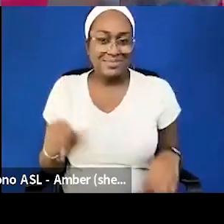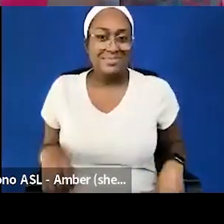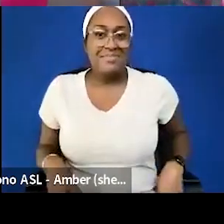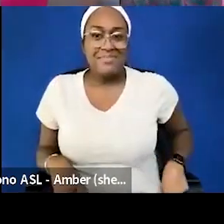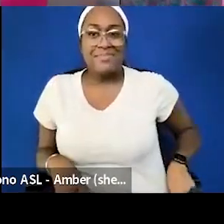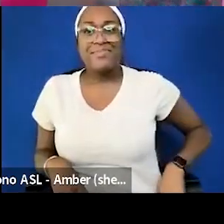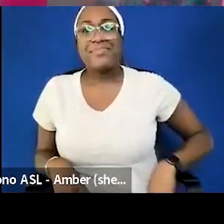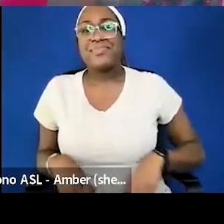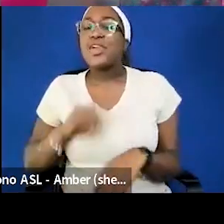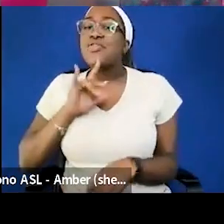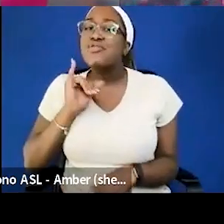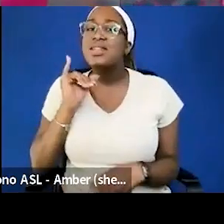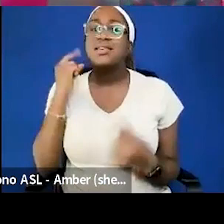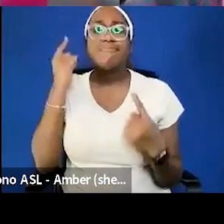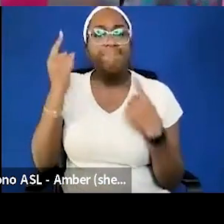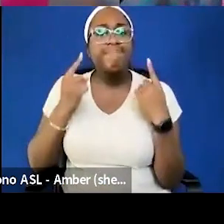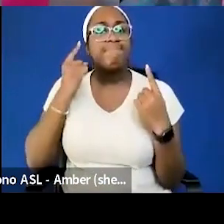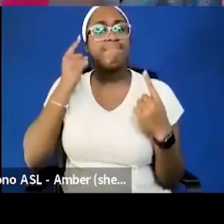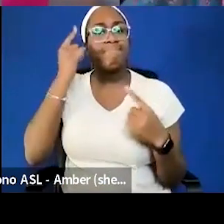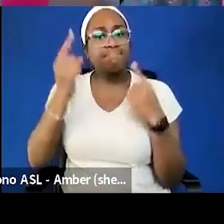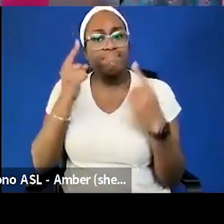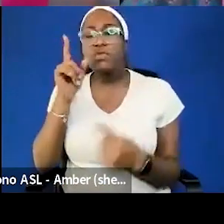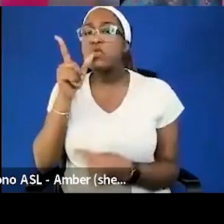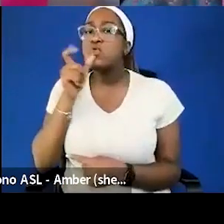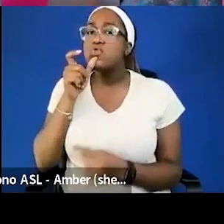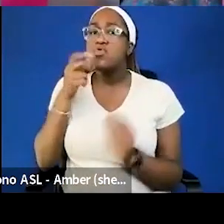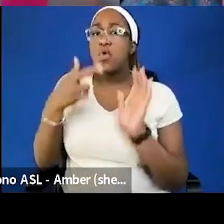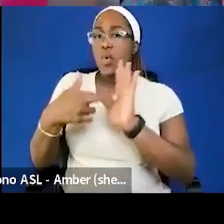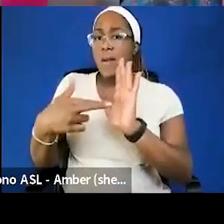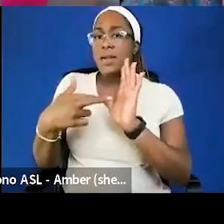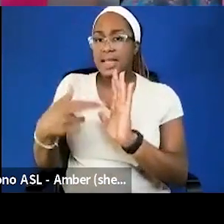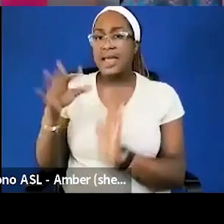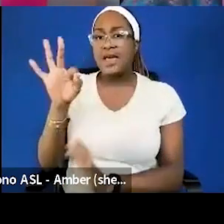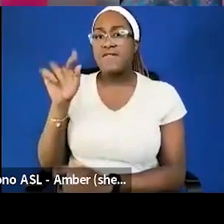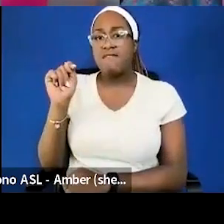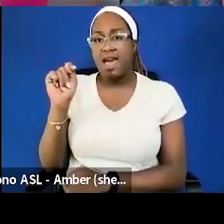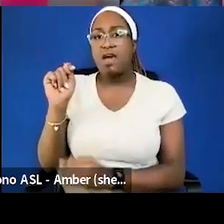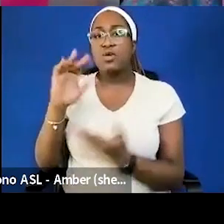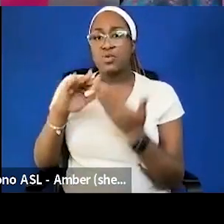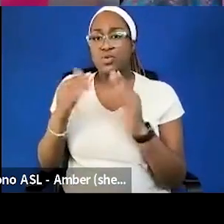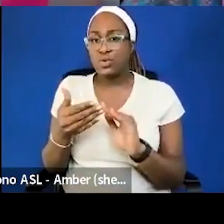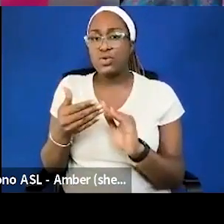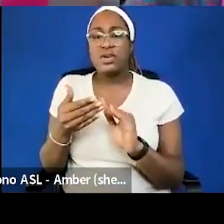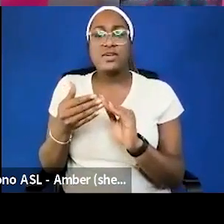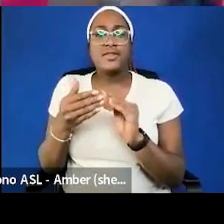really thought through who represents the community and all of its vast diversity